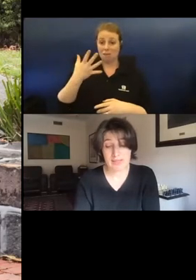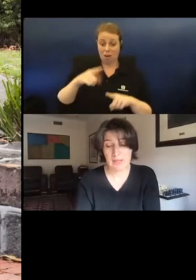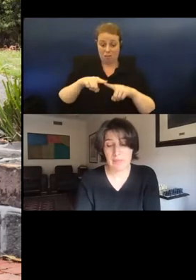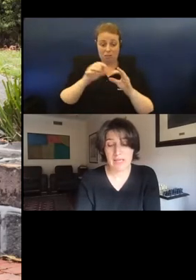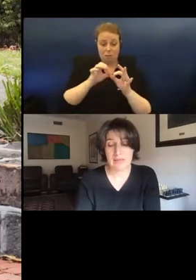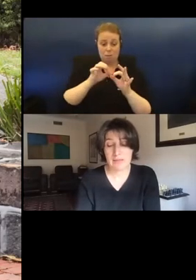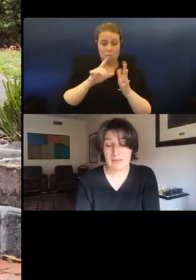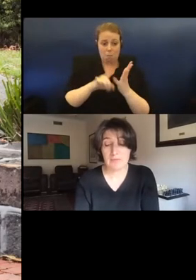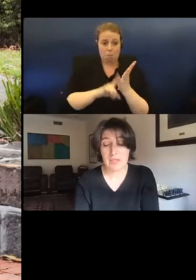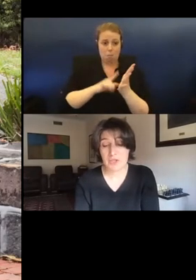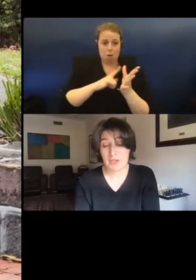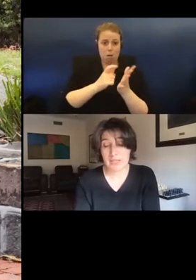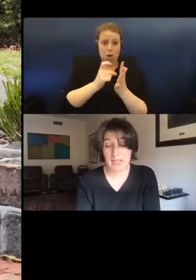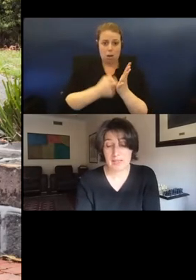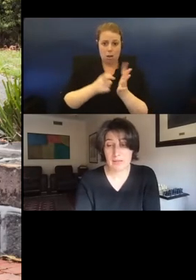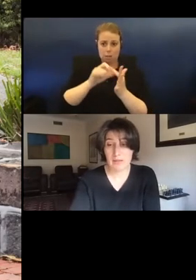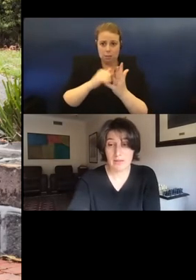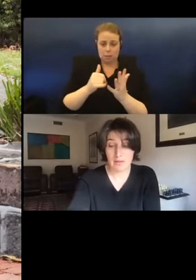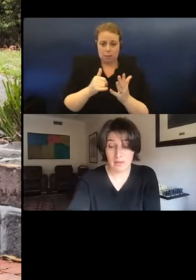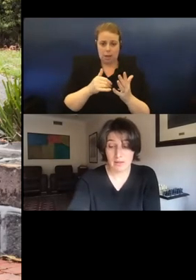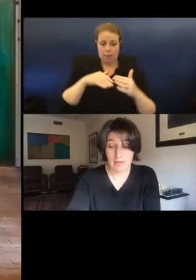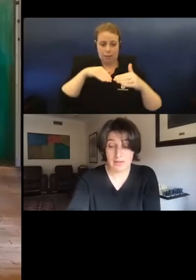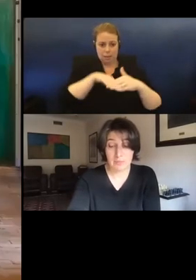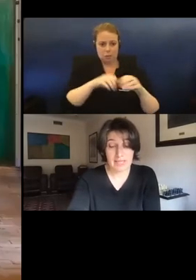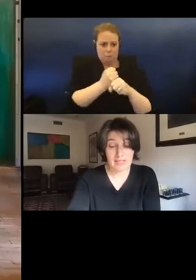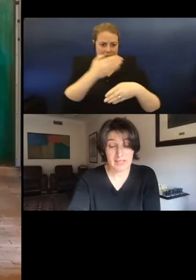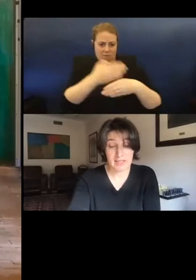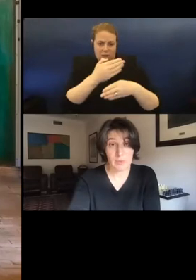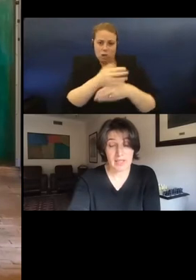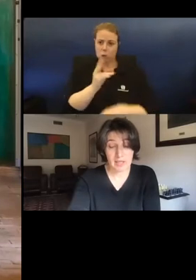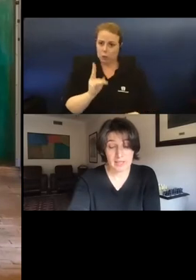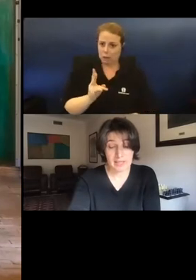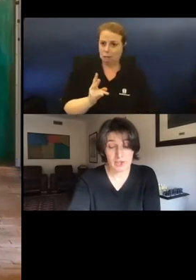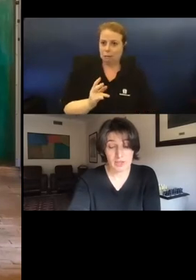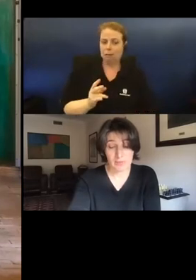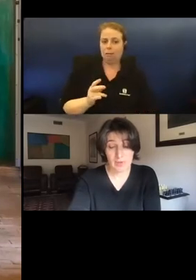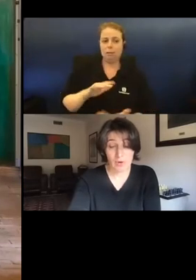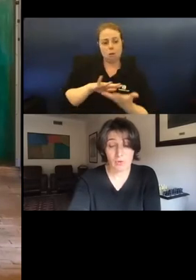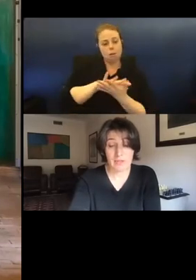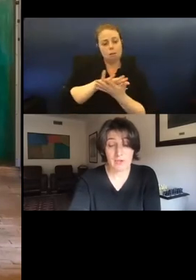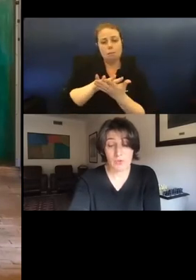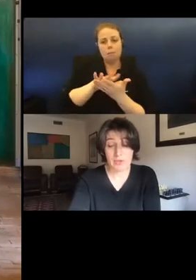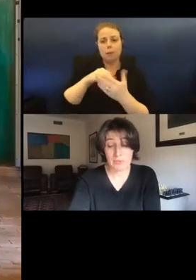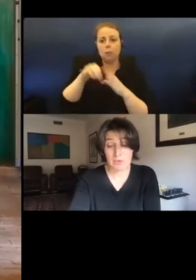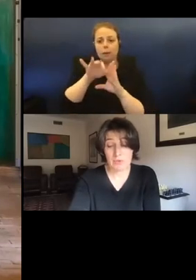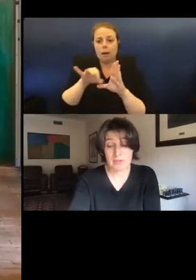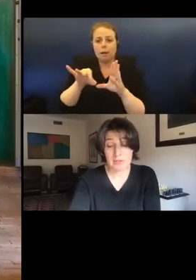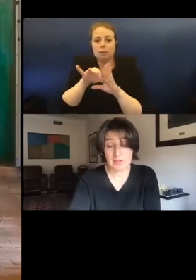made them functional again they blended in with the architecture often unnoticeable to visitors